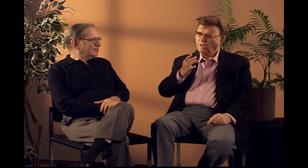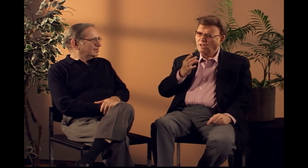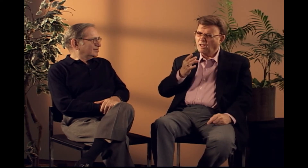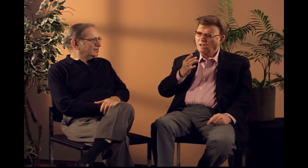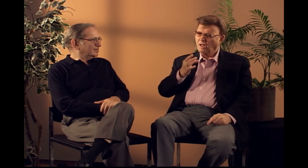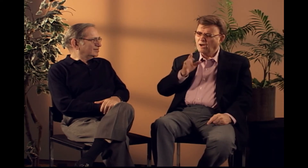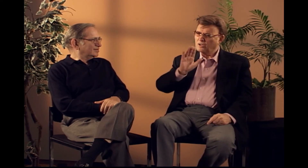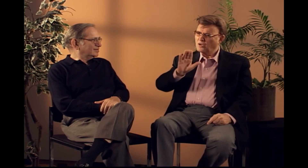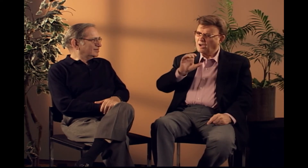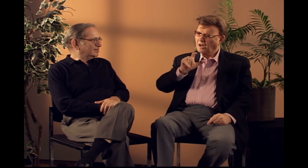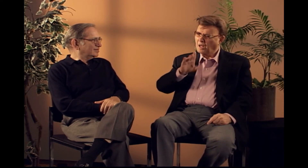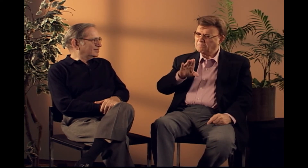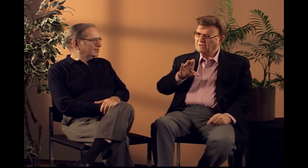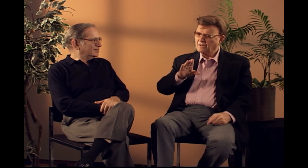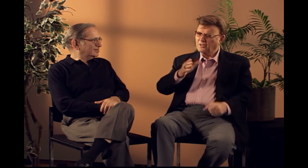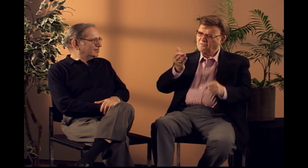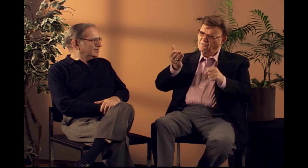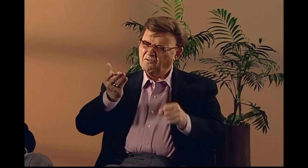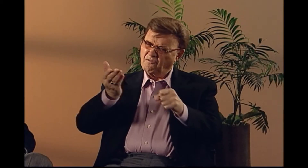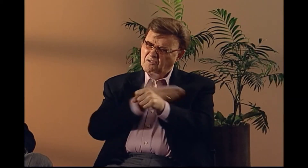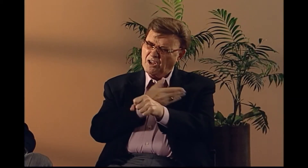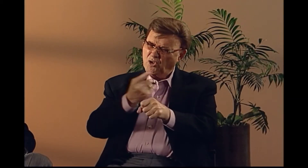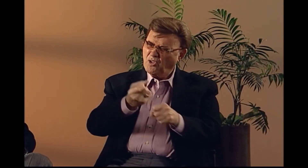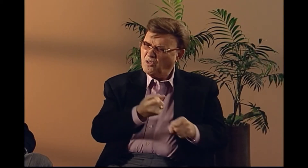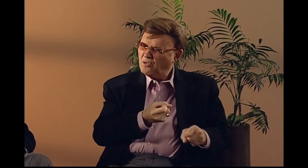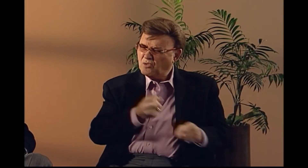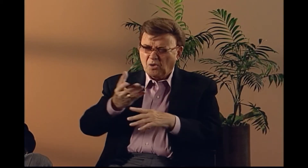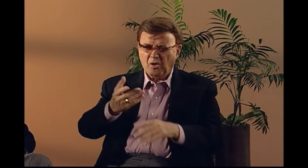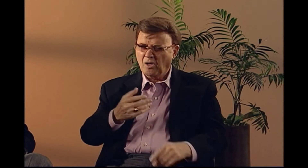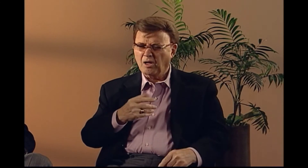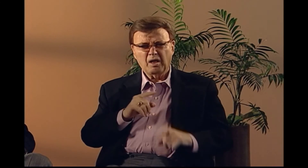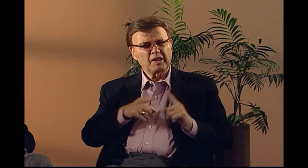I was just playing the role." and the deaf person said, "Oh, but I understand.